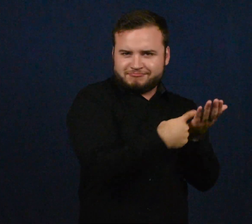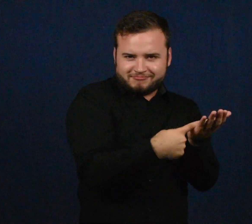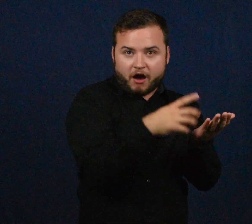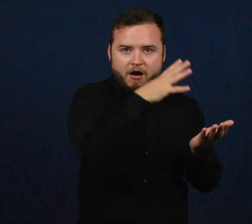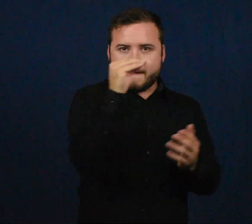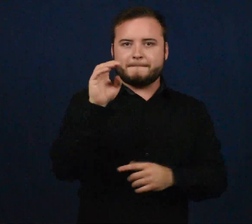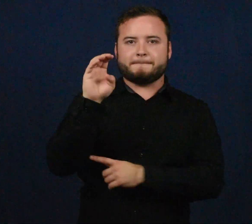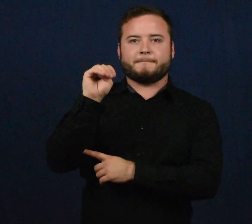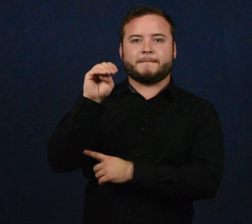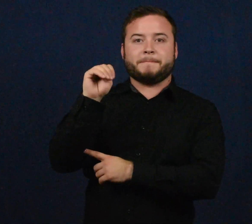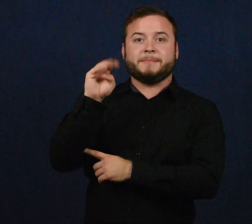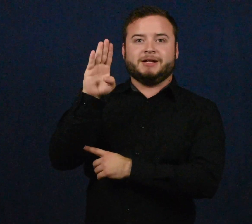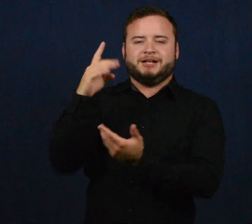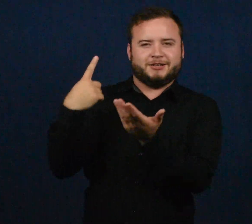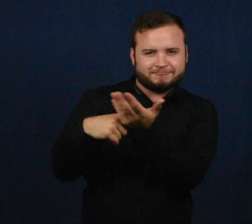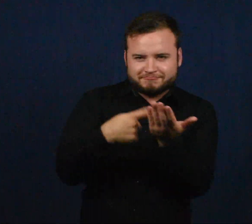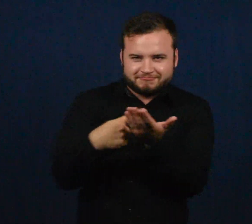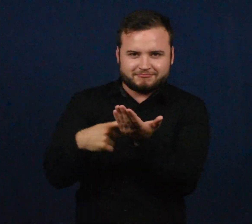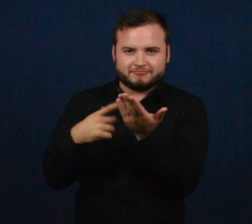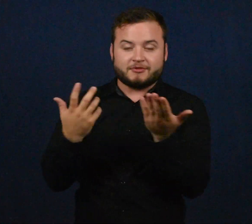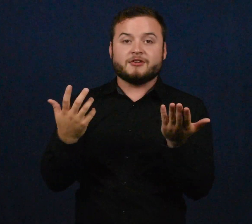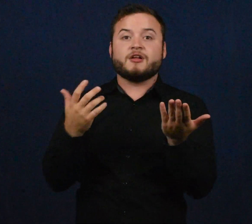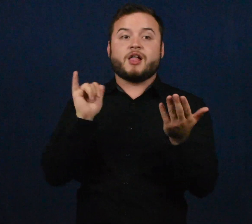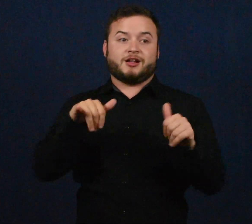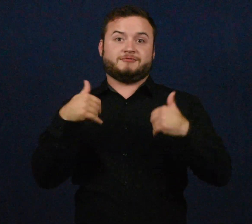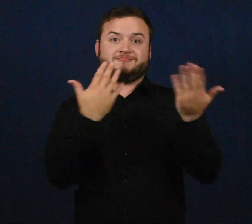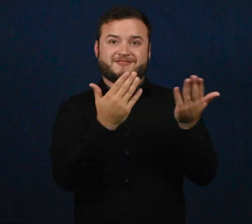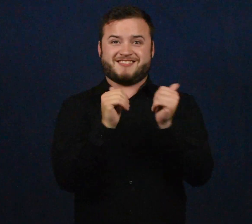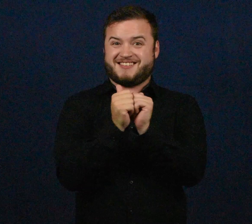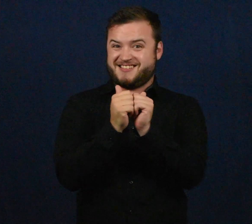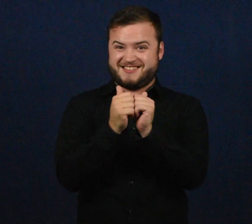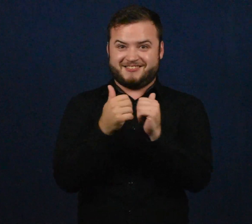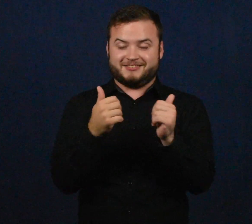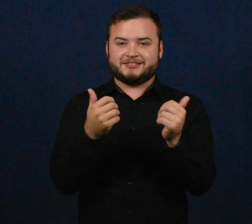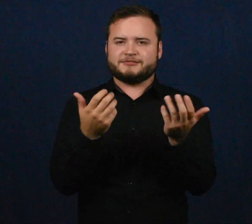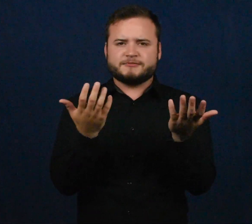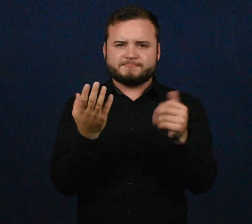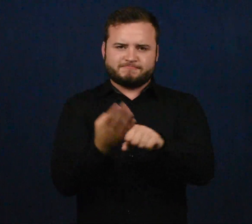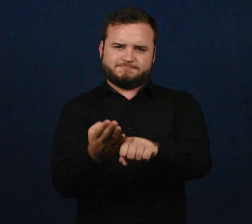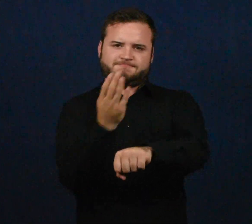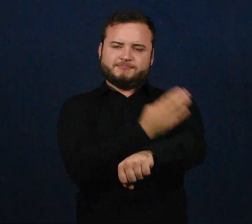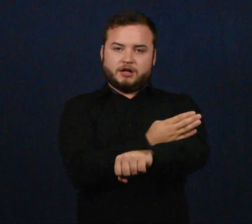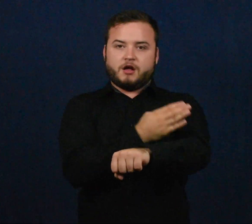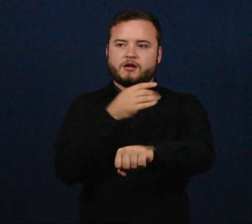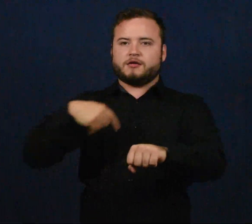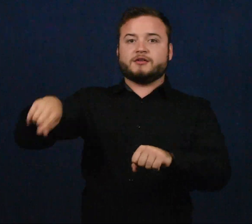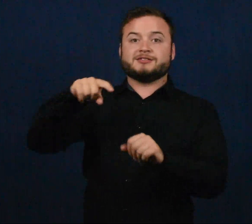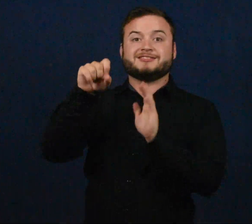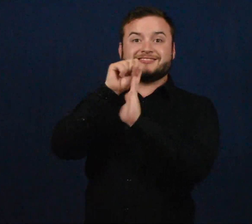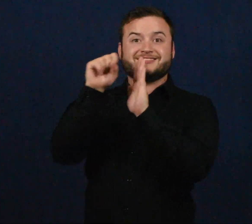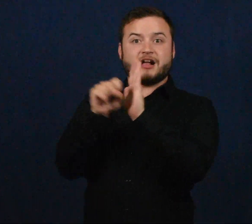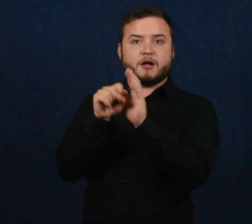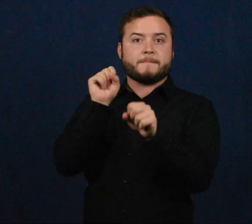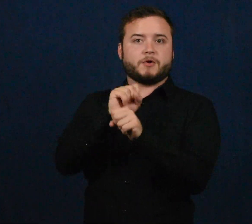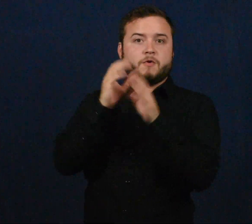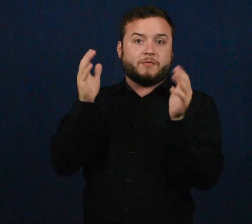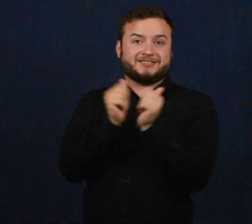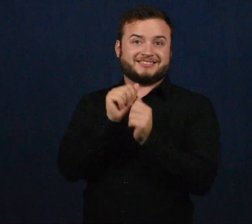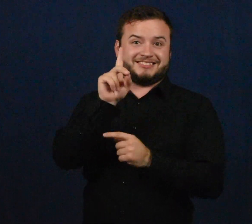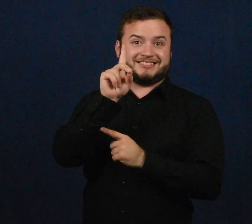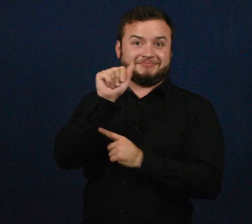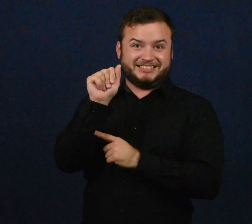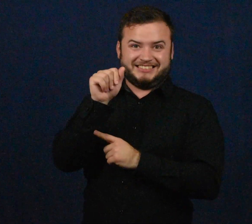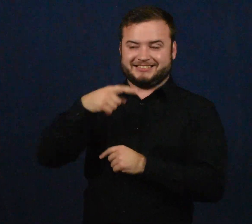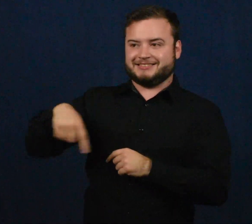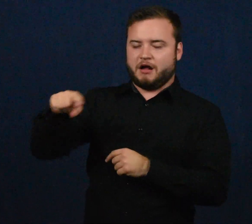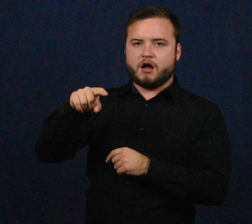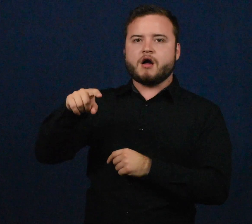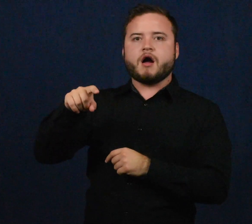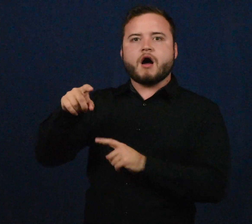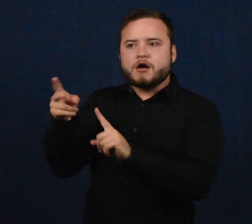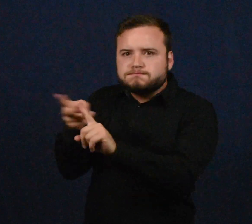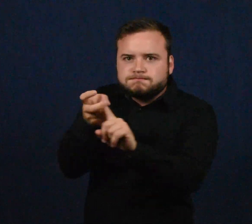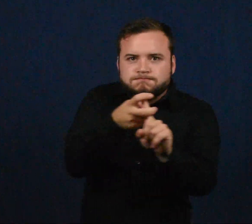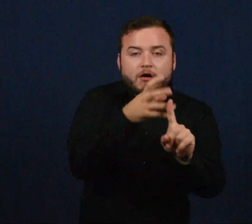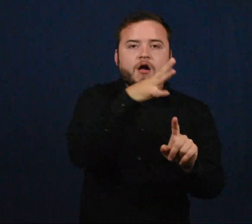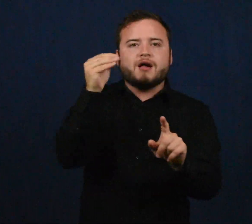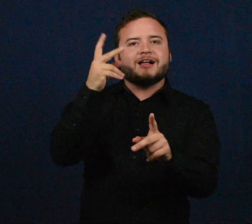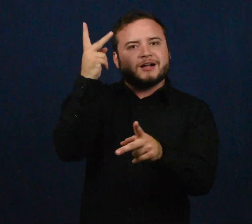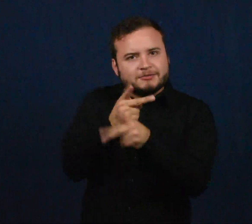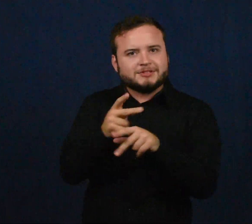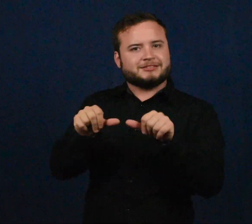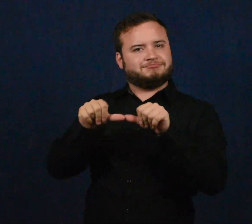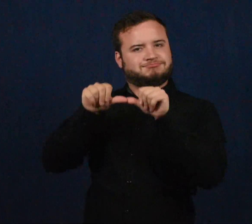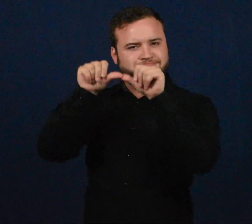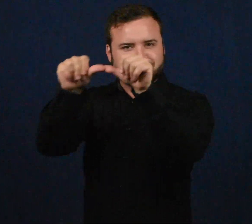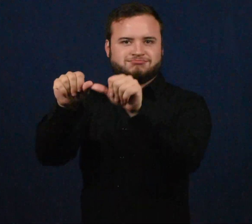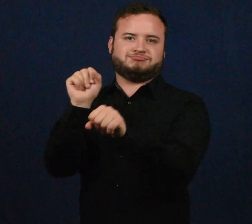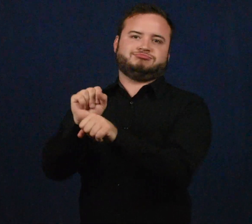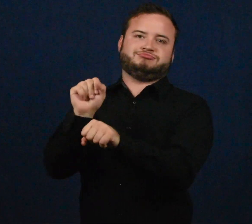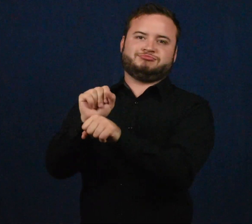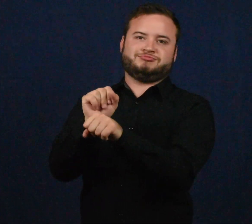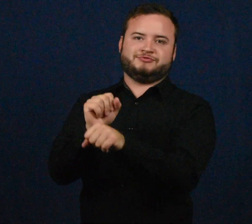and MMB on how to improve the recruitment and retention of state employees with disabilities.